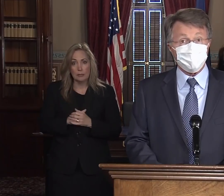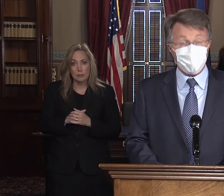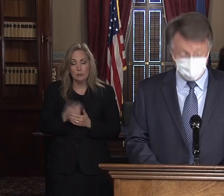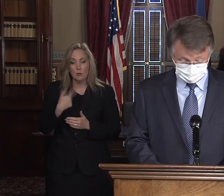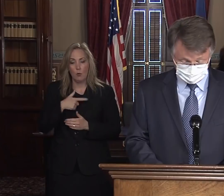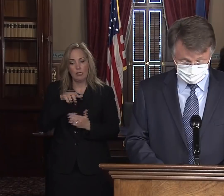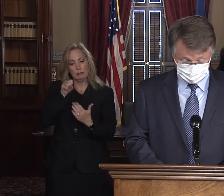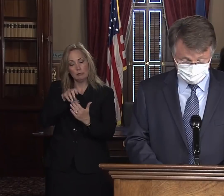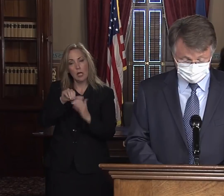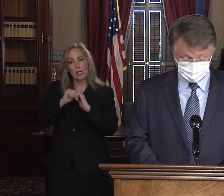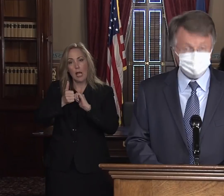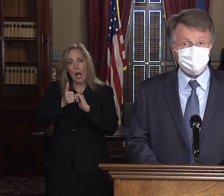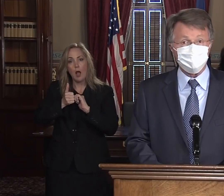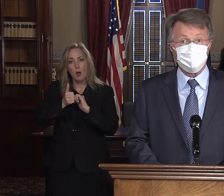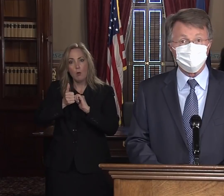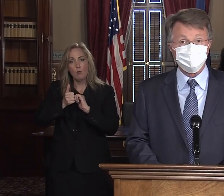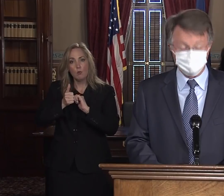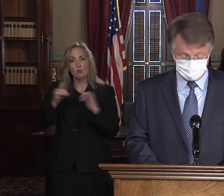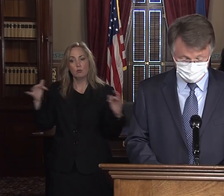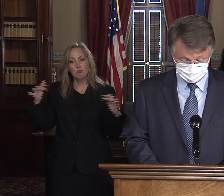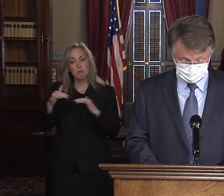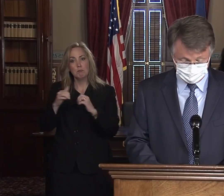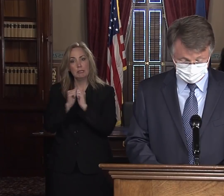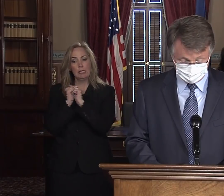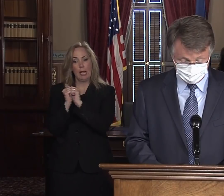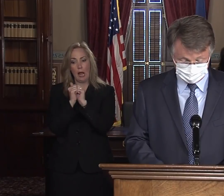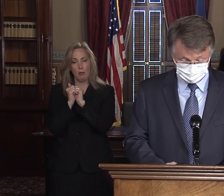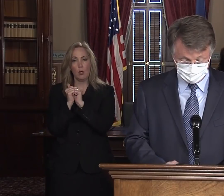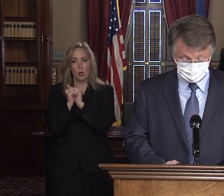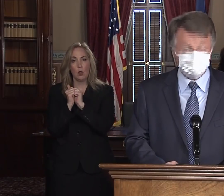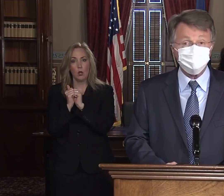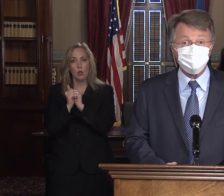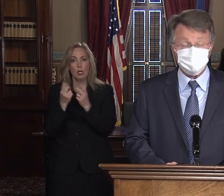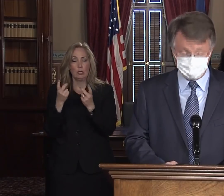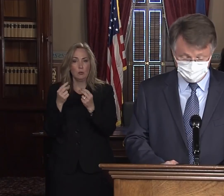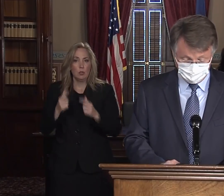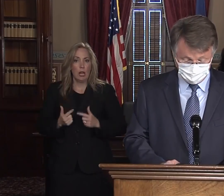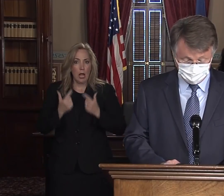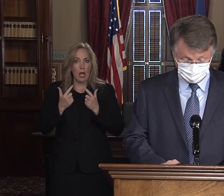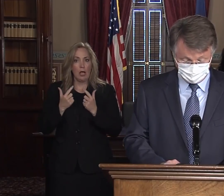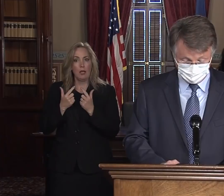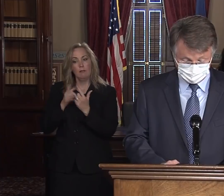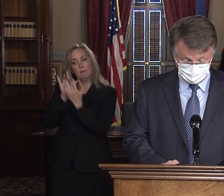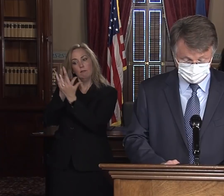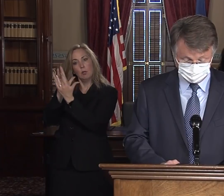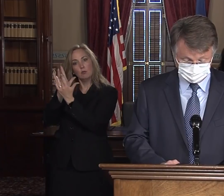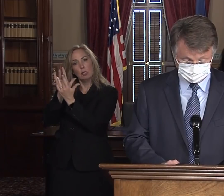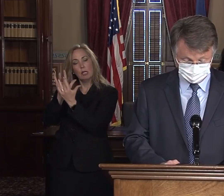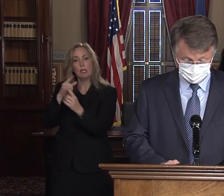WE CONSULTED WITH HEALTHCARE PROFESSIONALS, ATTORNEYS AND OUR INSURANCE COMPANY SO WE COULD